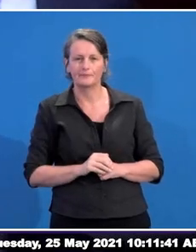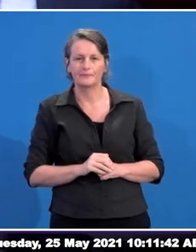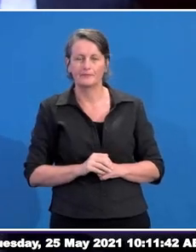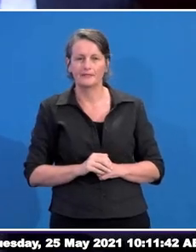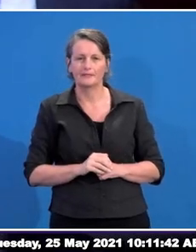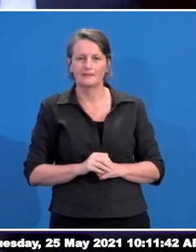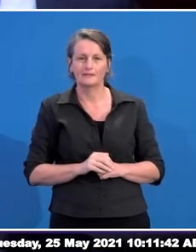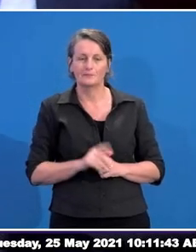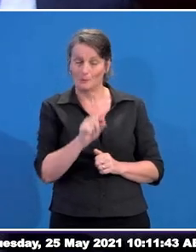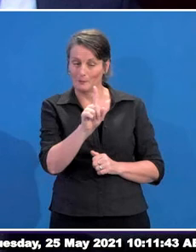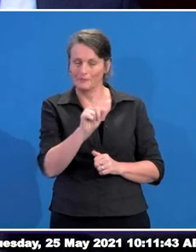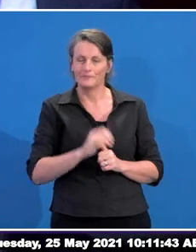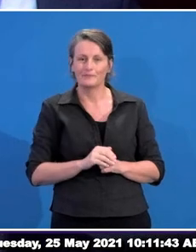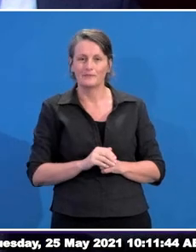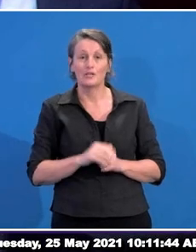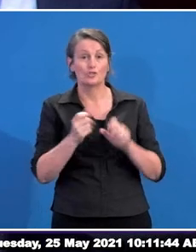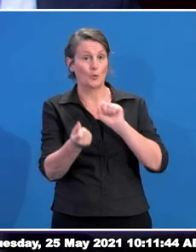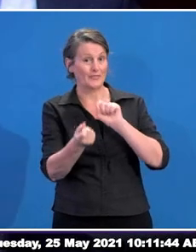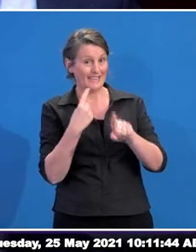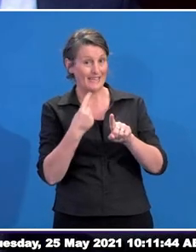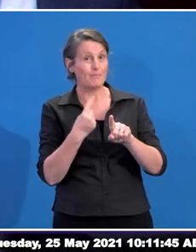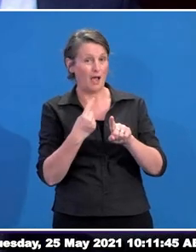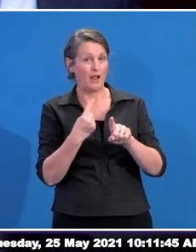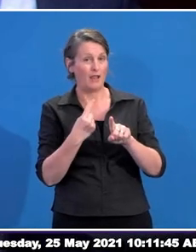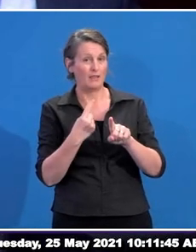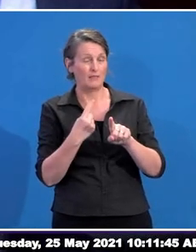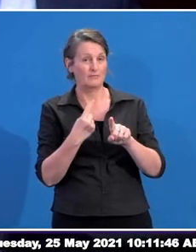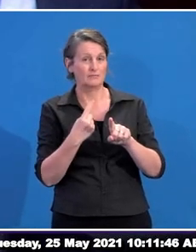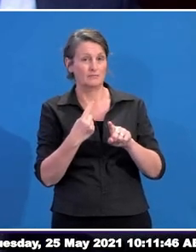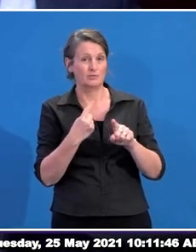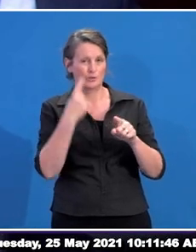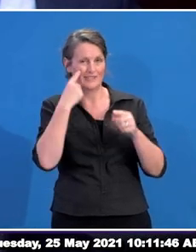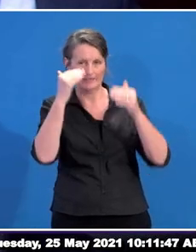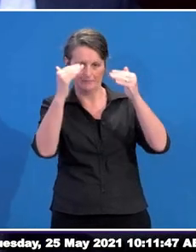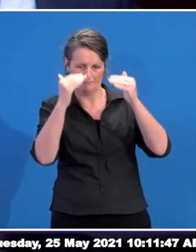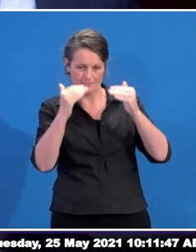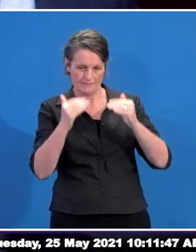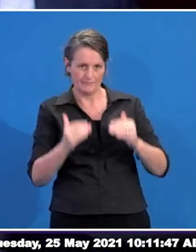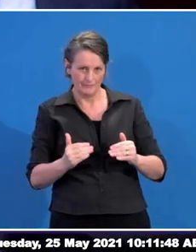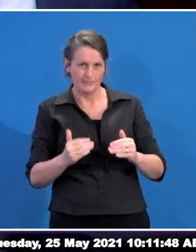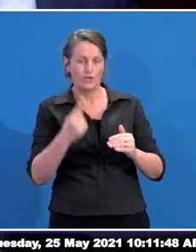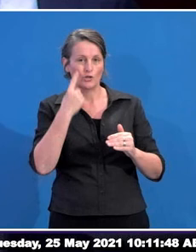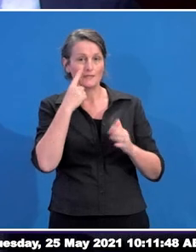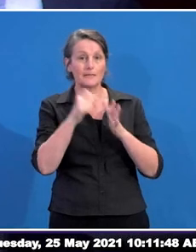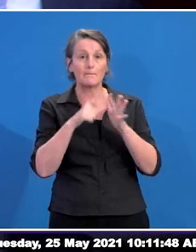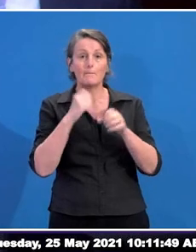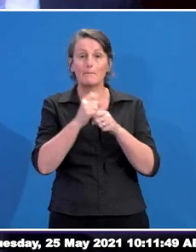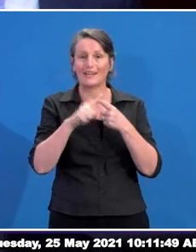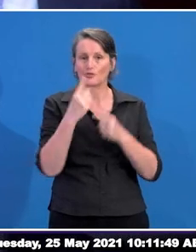Alright. The emails started going backwards in a chain. Yes. So we need to go to page 4 first.